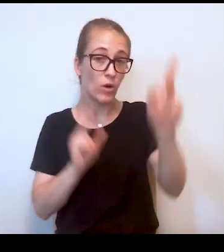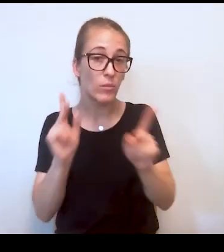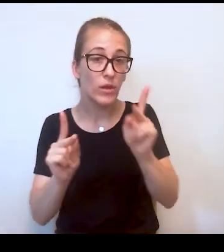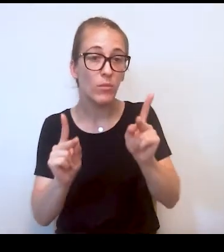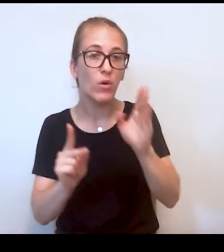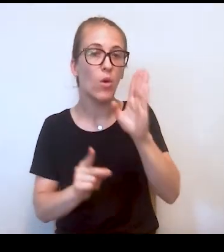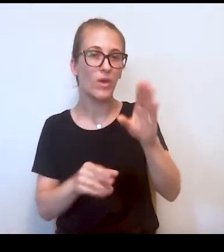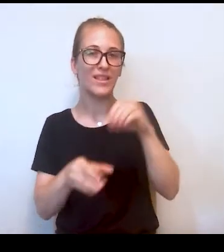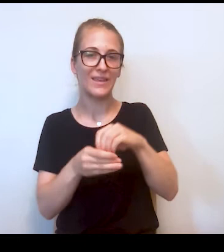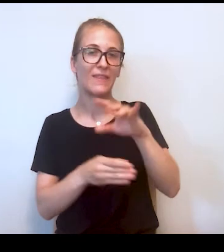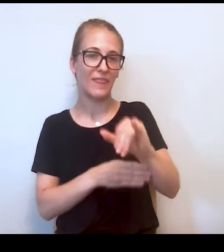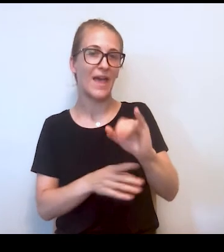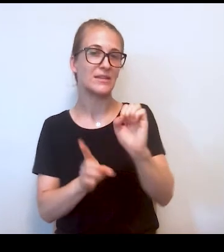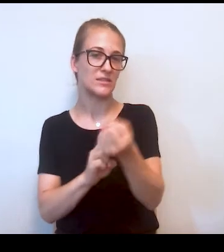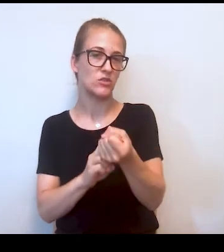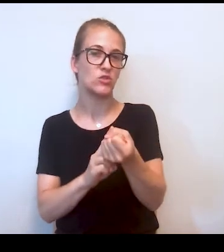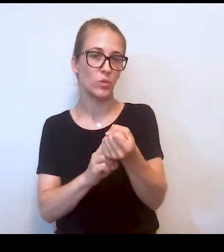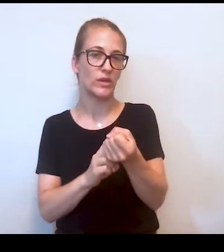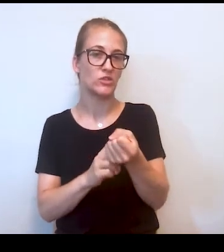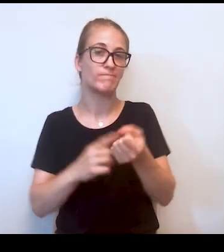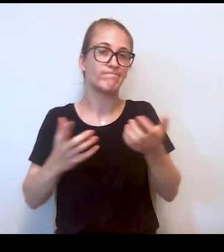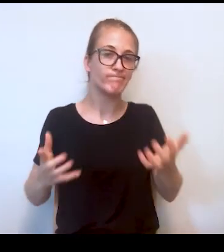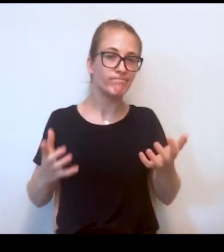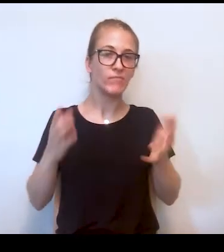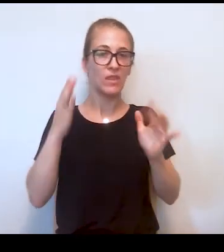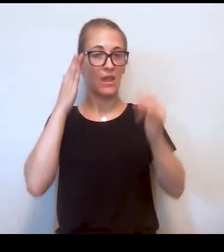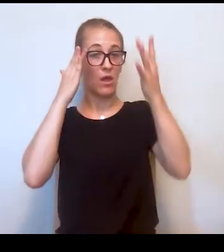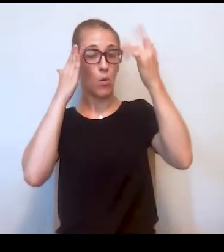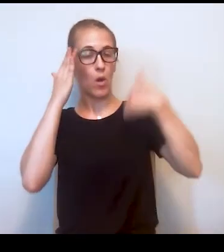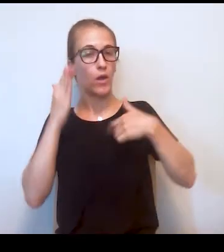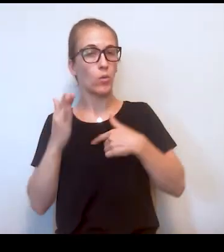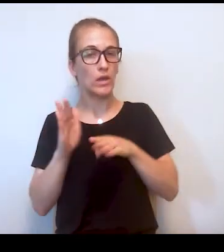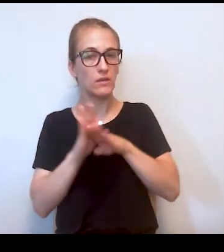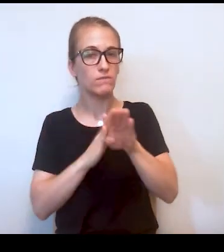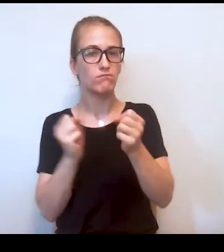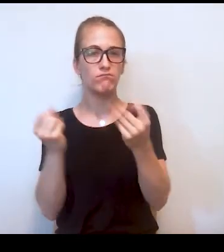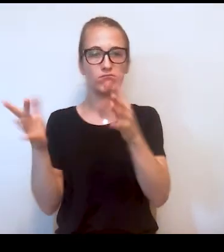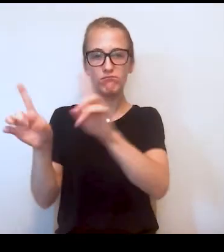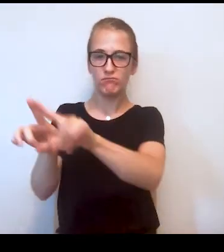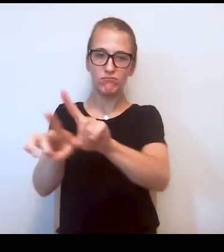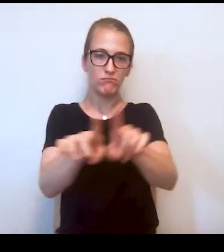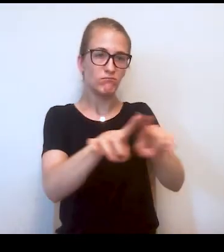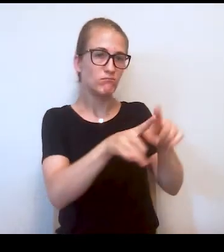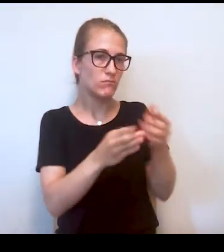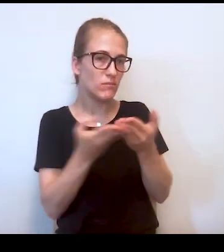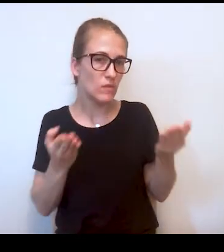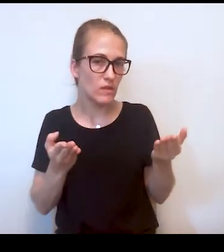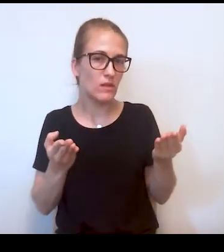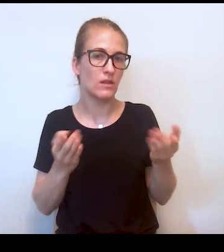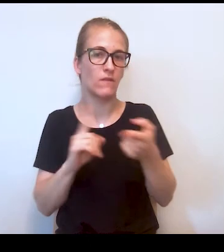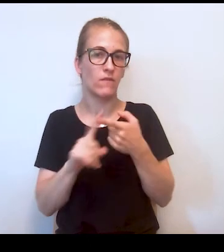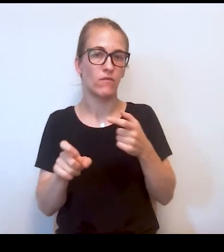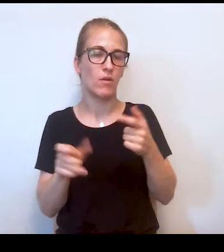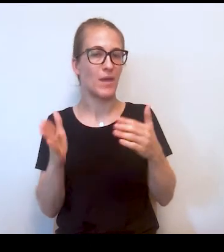from anti-ableist disability-justice-value-informed touch therapies we've developed